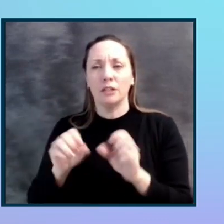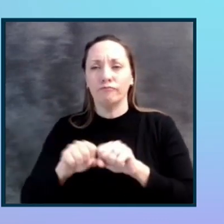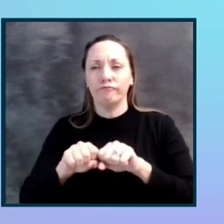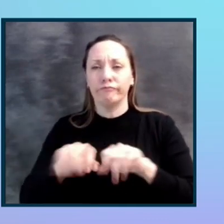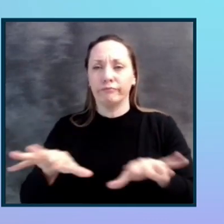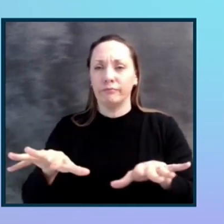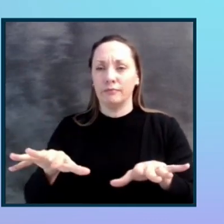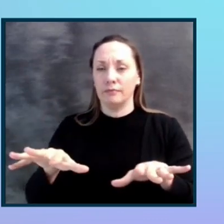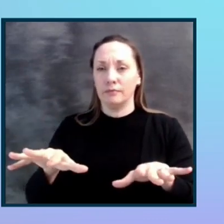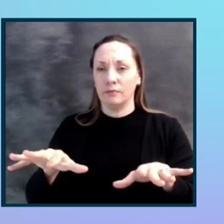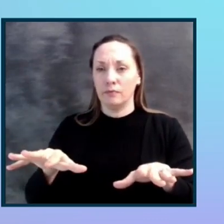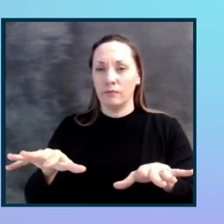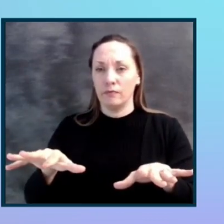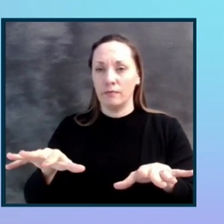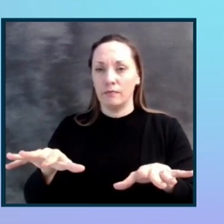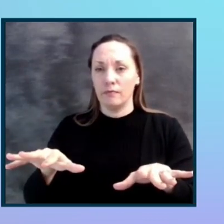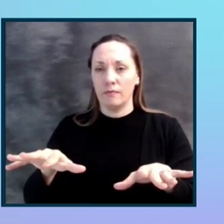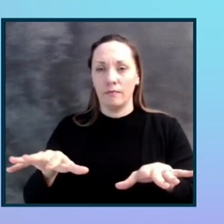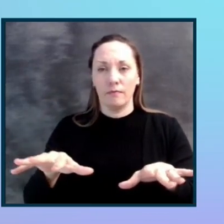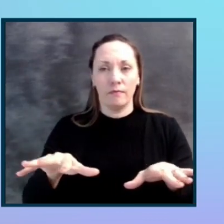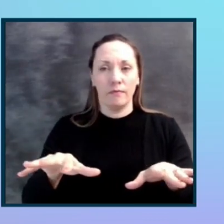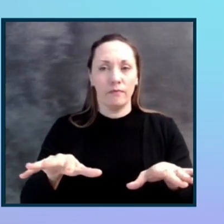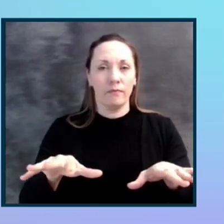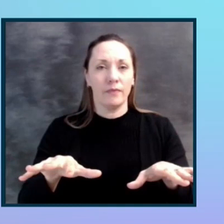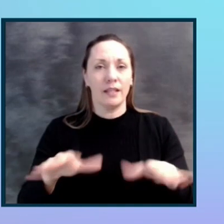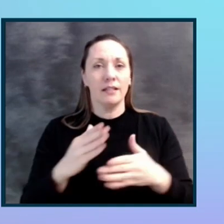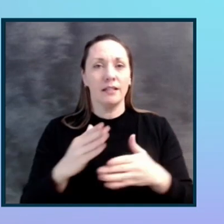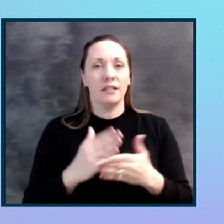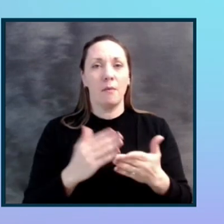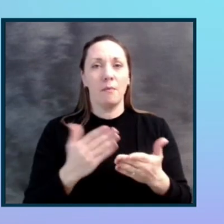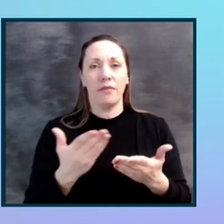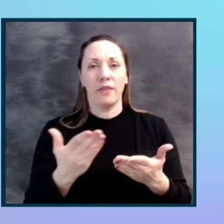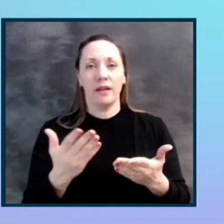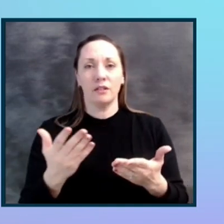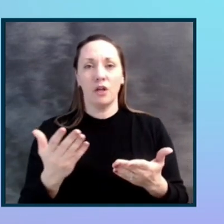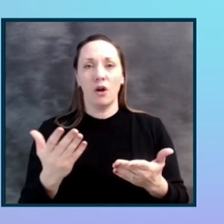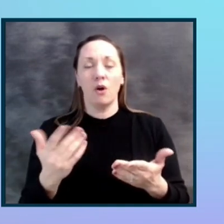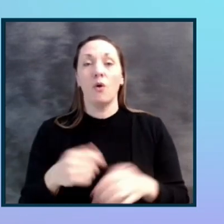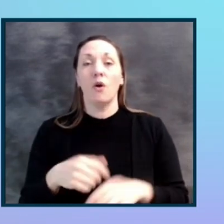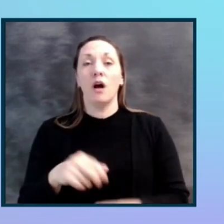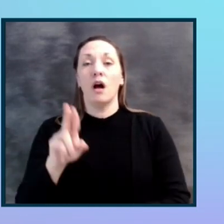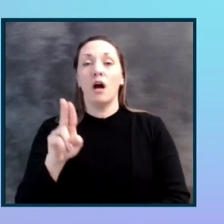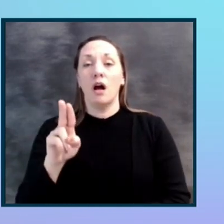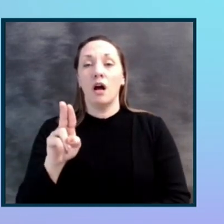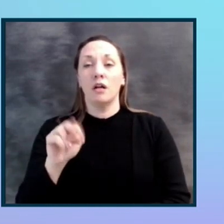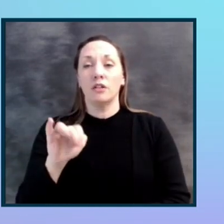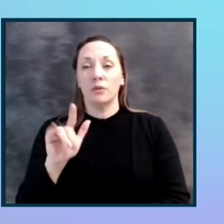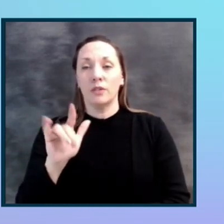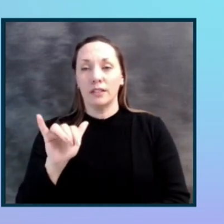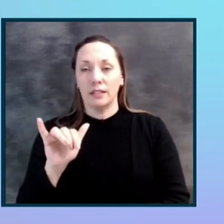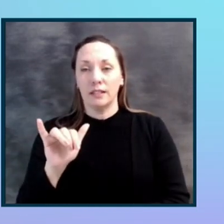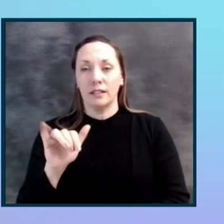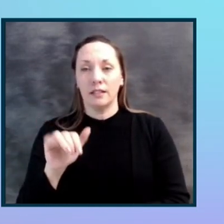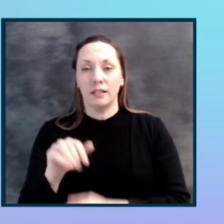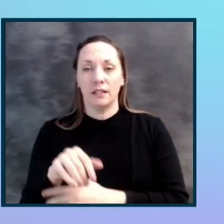or it didn't cover gamers without sight. When I last looked at it. Unity and Unreal are looking at stuff at the moment,